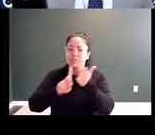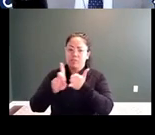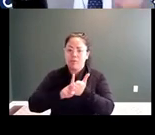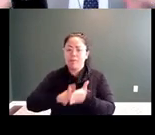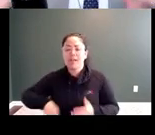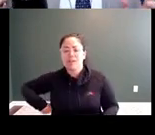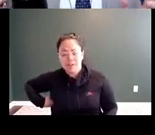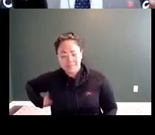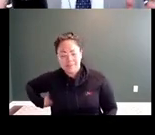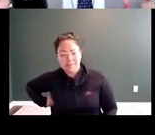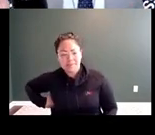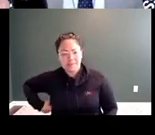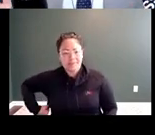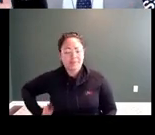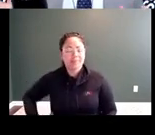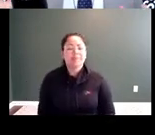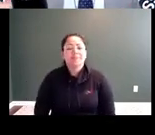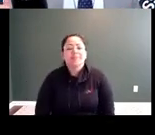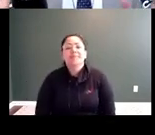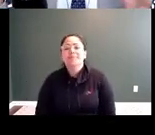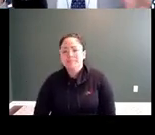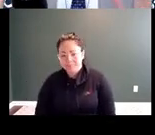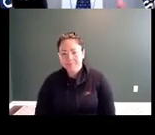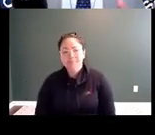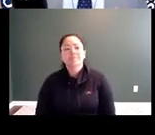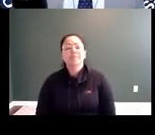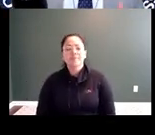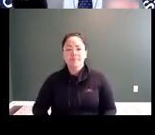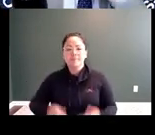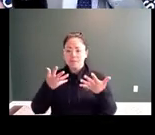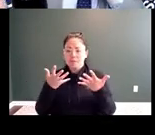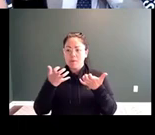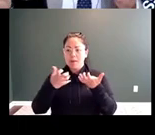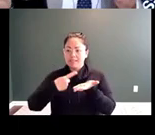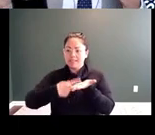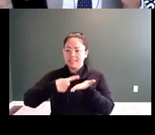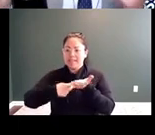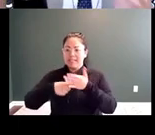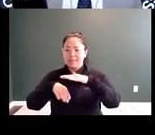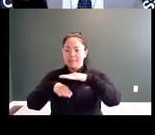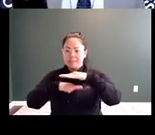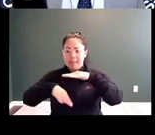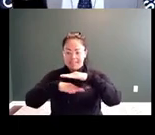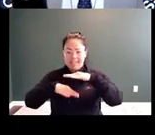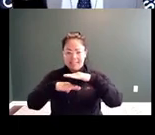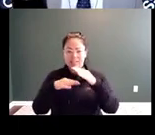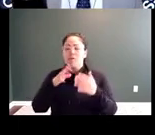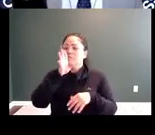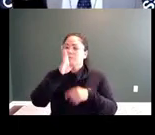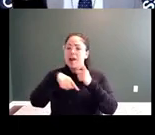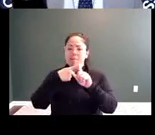So I really want to get us first with kind of a basis so that when we talk about employment discrimination,